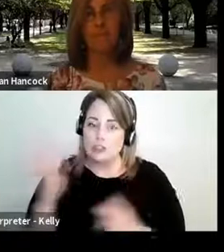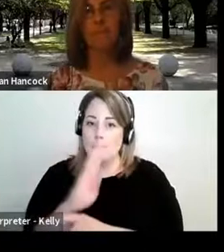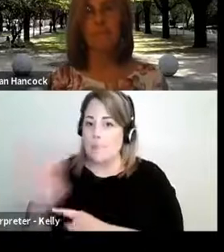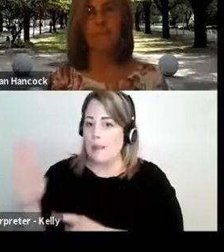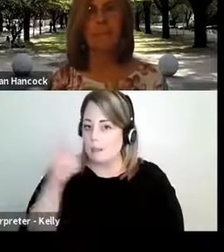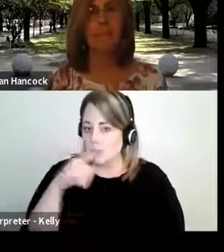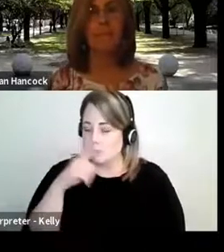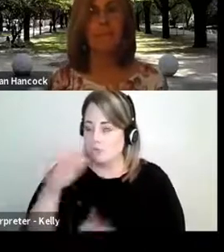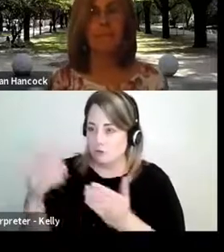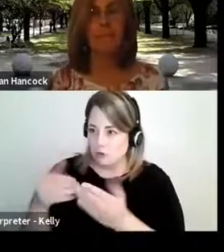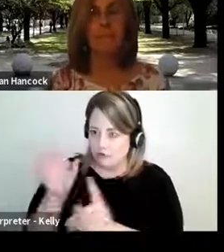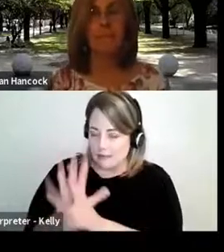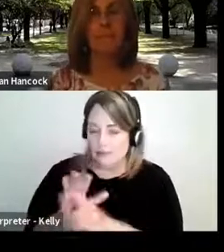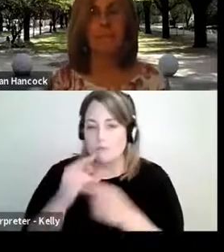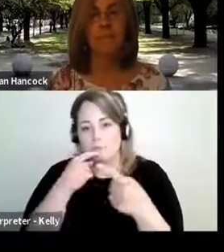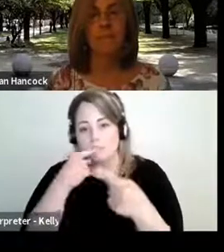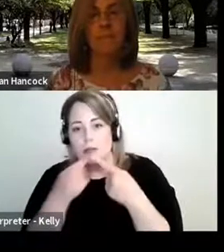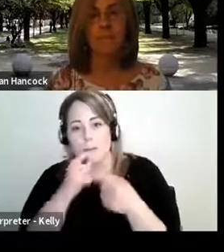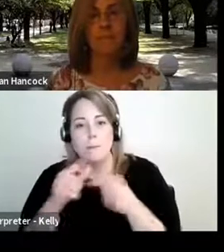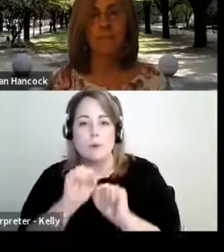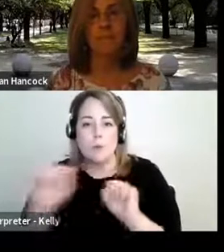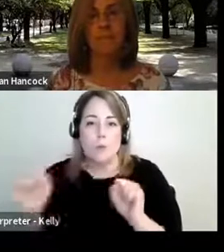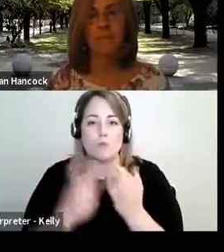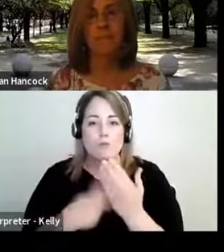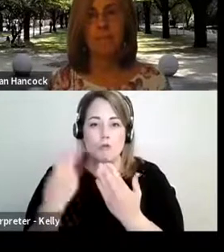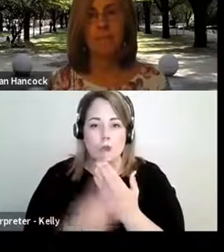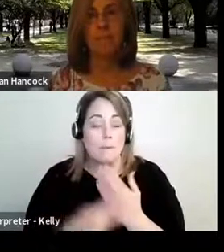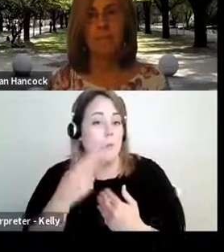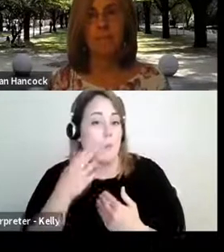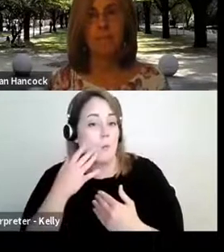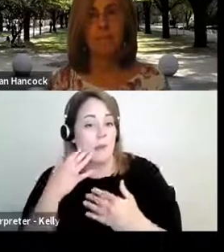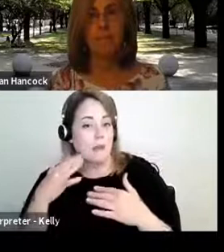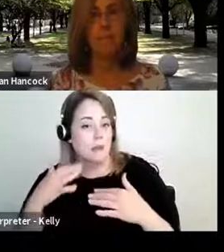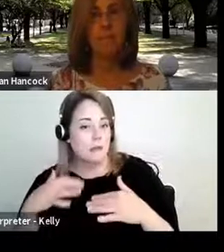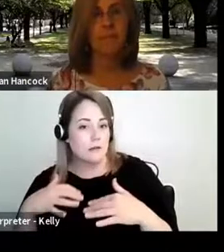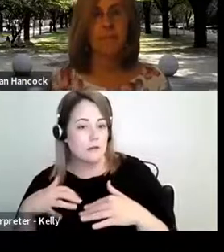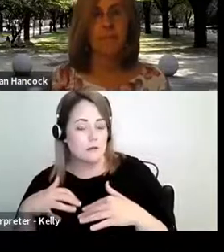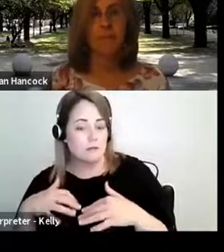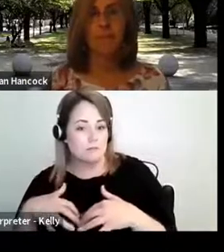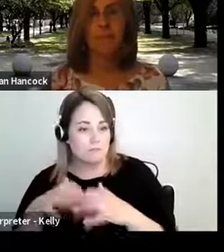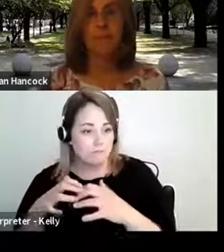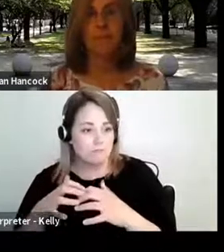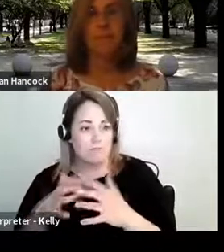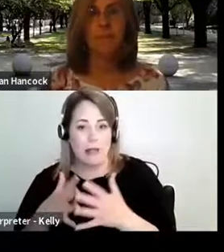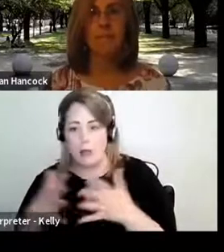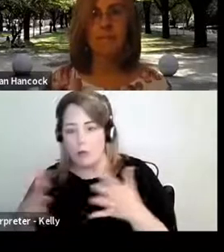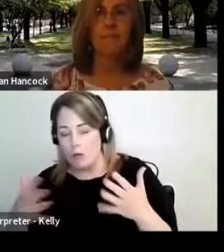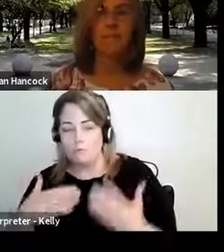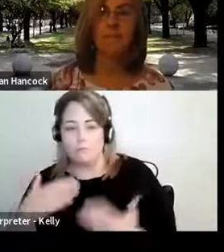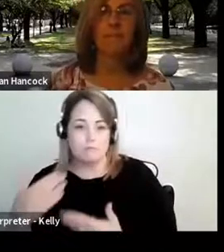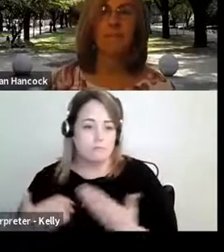us a little bit about their program. So, you know, how long it's been going for, how it's structured,